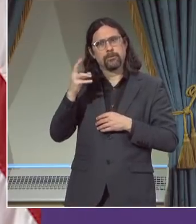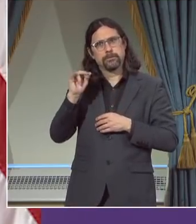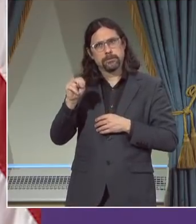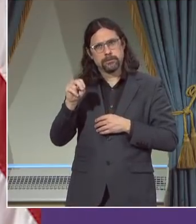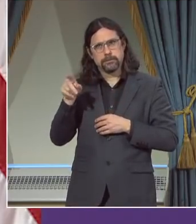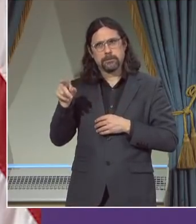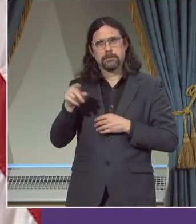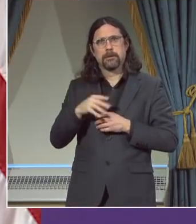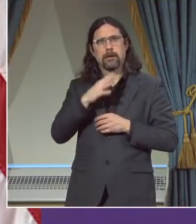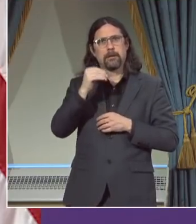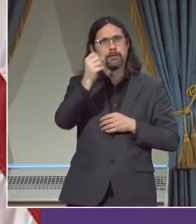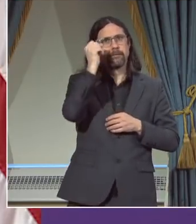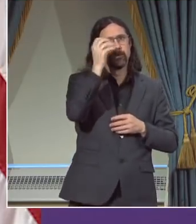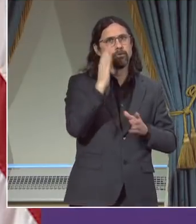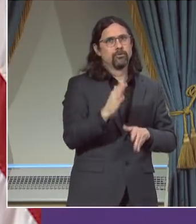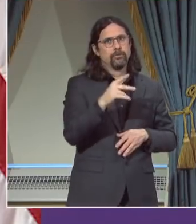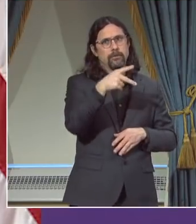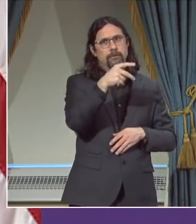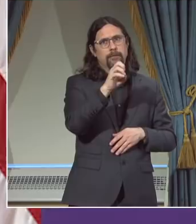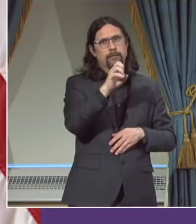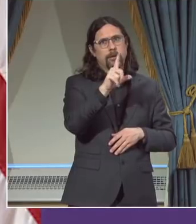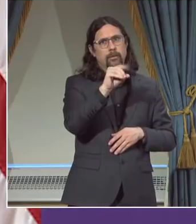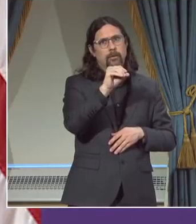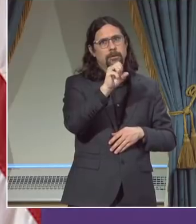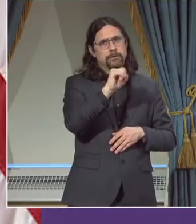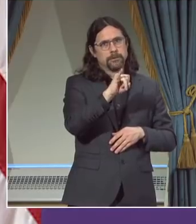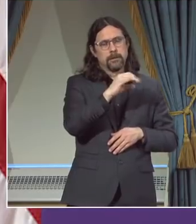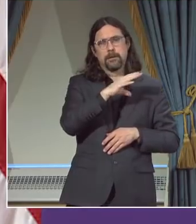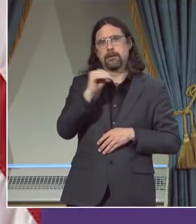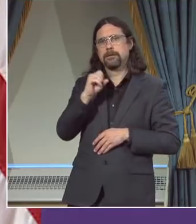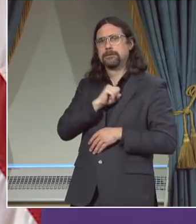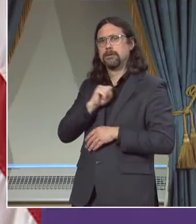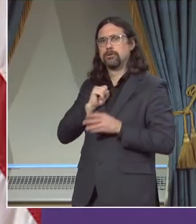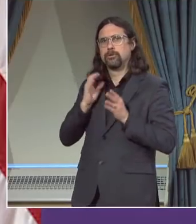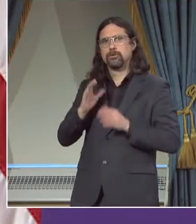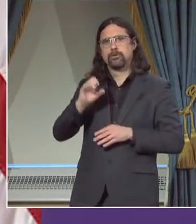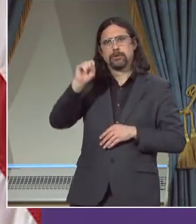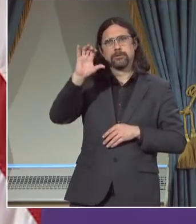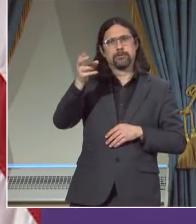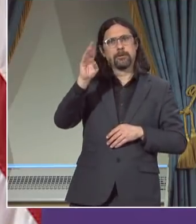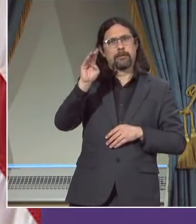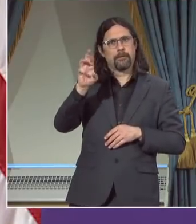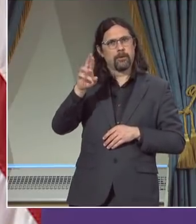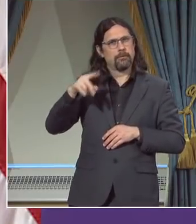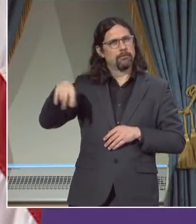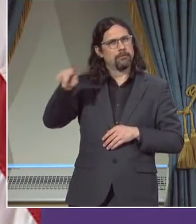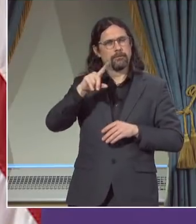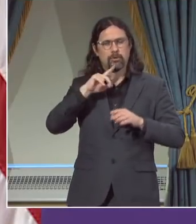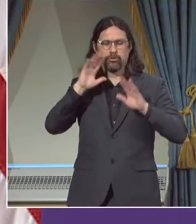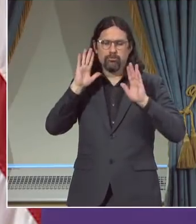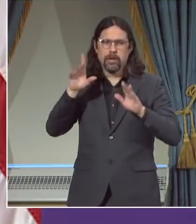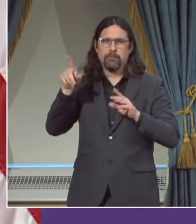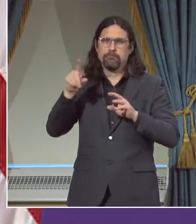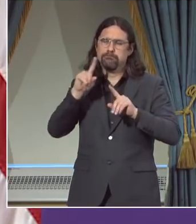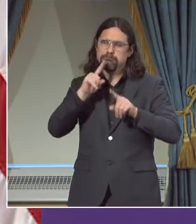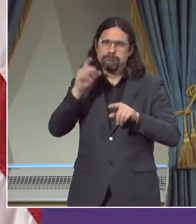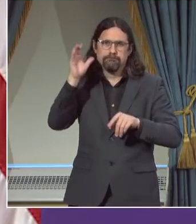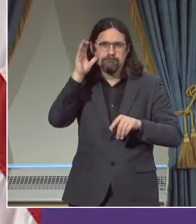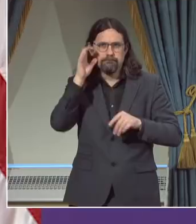OBVIOUSLY ON THE LEGISLATIVE SIDE I'VE SPOKEN TO PESAERK PELOSI AND SENATOR SCHUMER, THEY'VE BEEN EXTRAORDINARILY